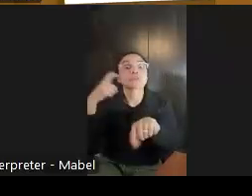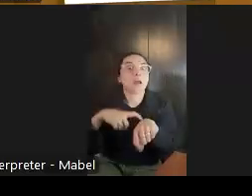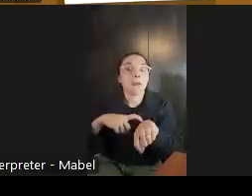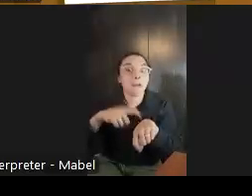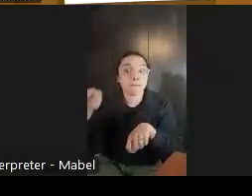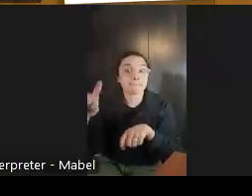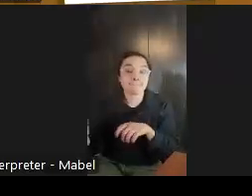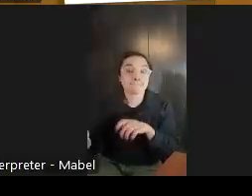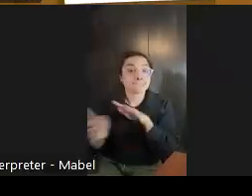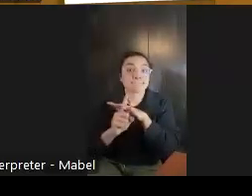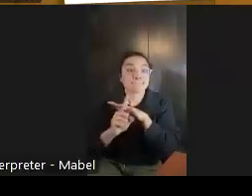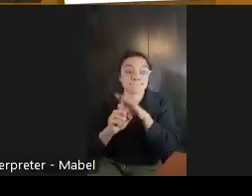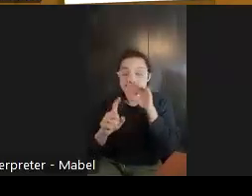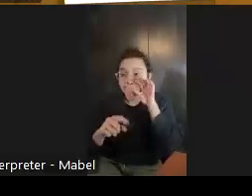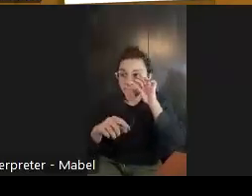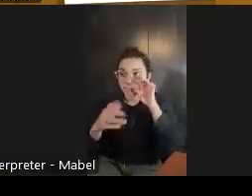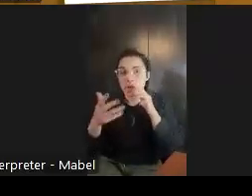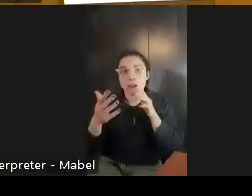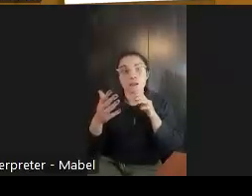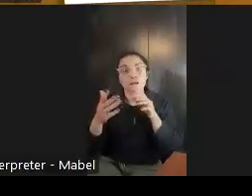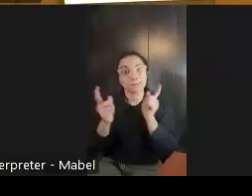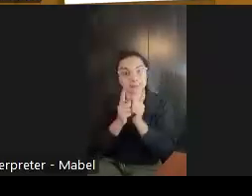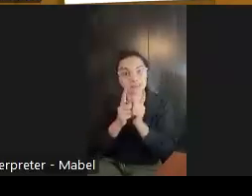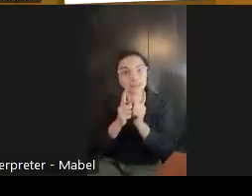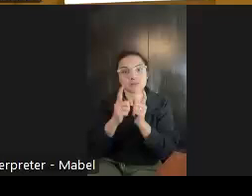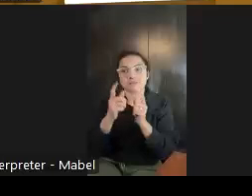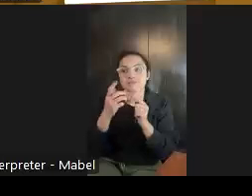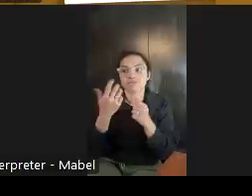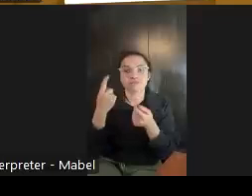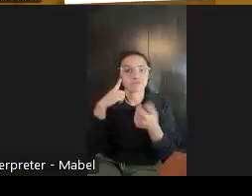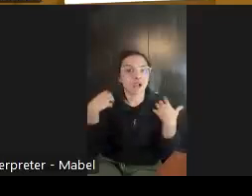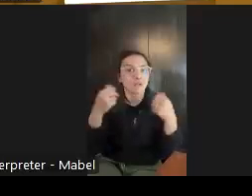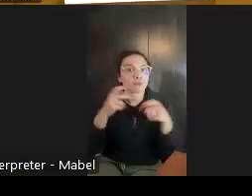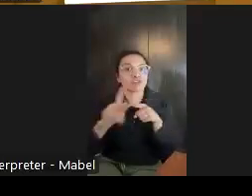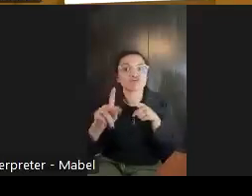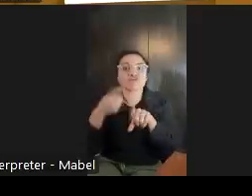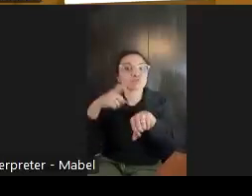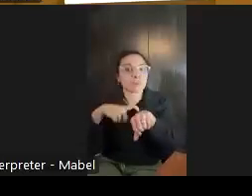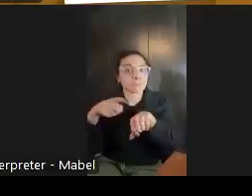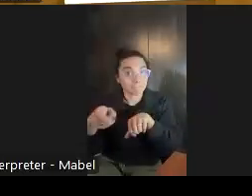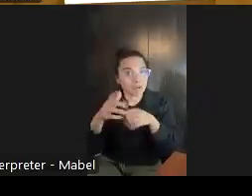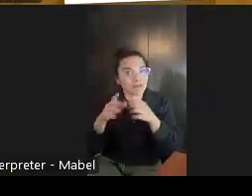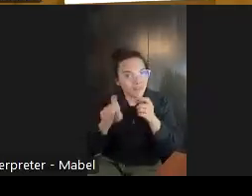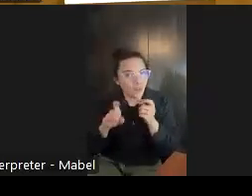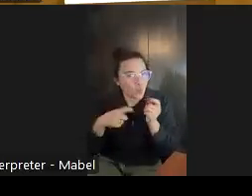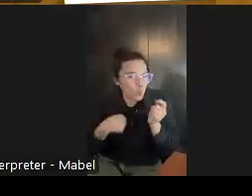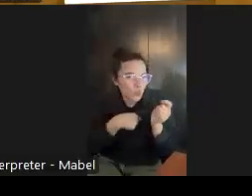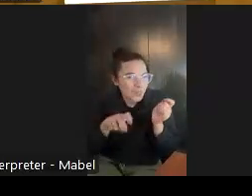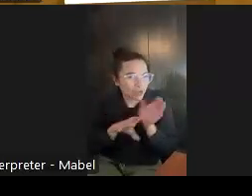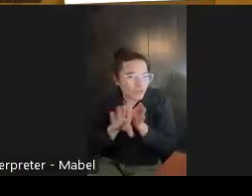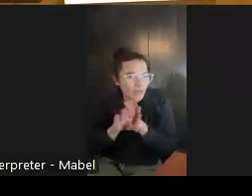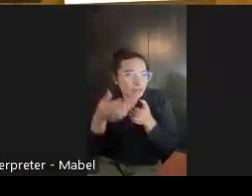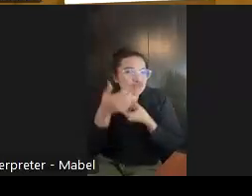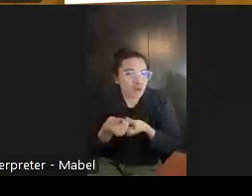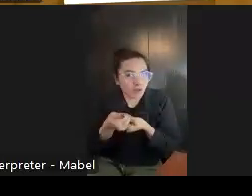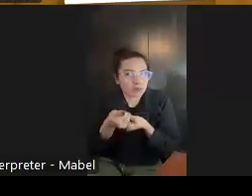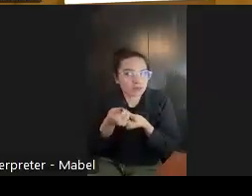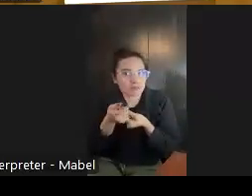professionals they can begin to build the trust that actually we do a service that is helpful um